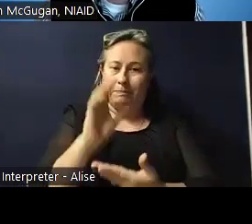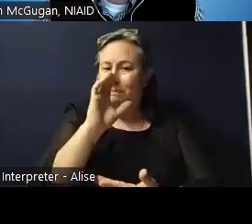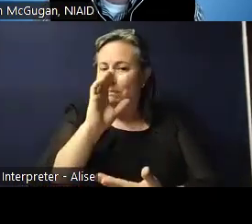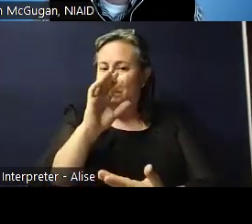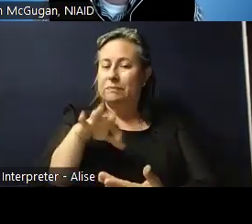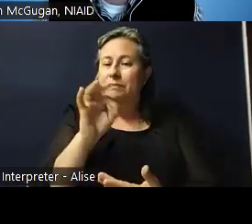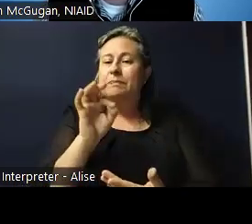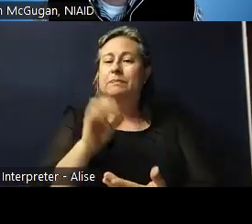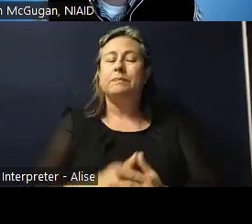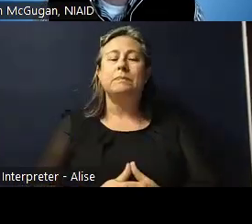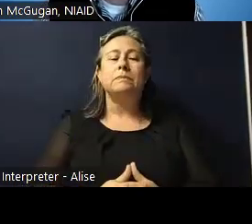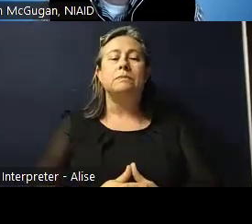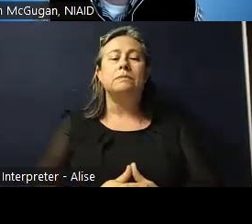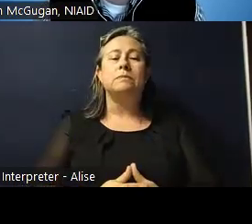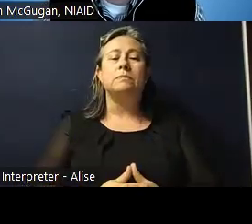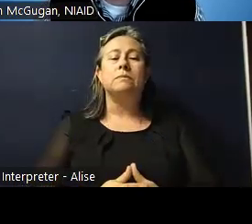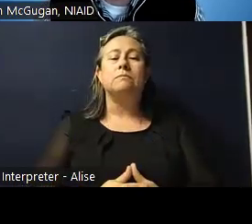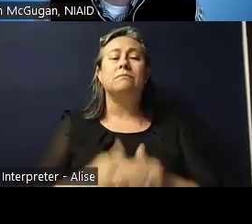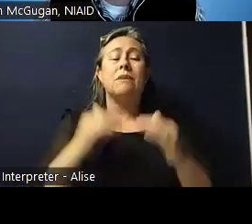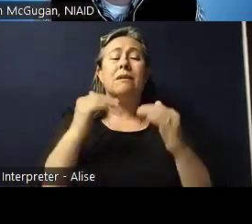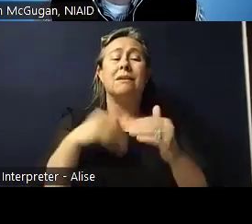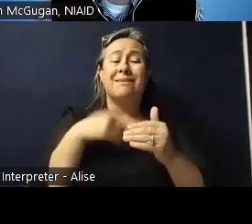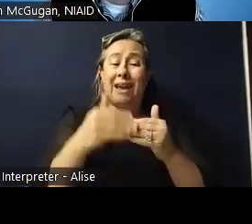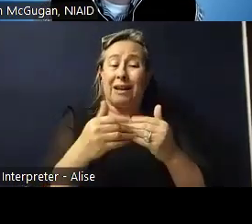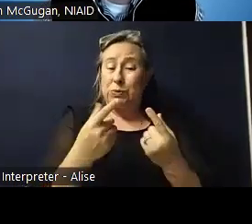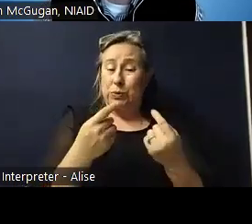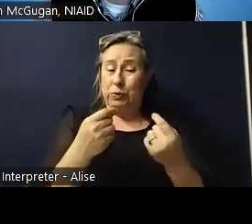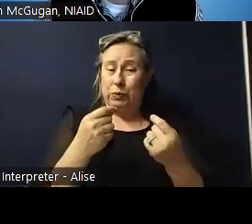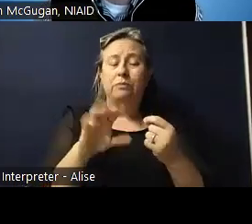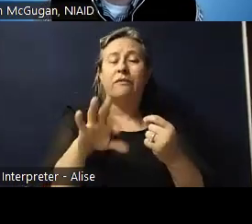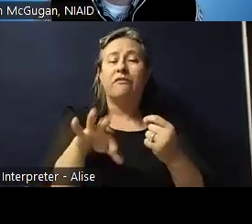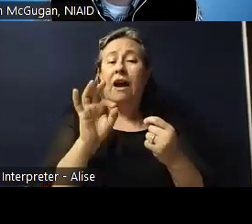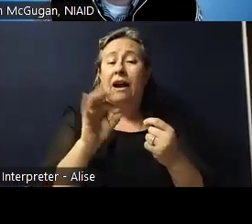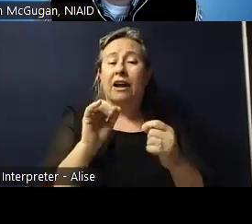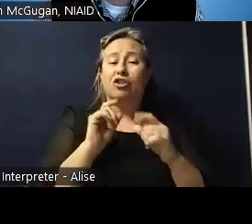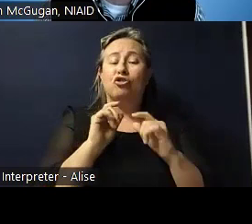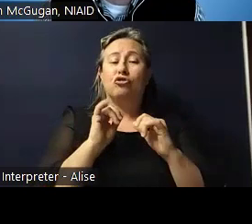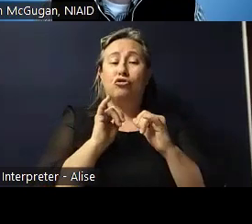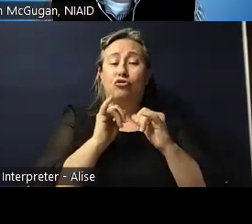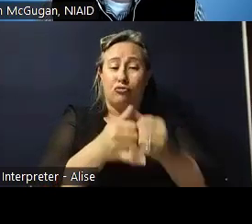So next is finding grant funding, which is of course, of relevance to everyone listening.